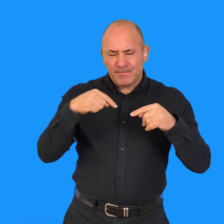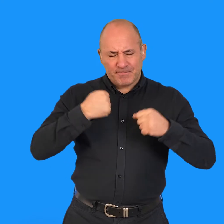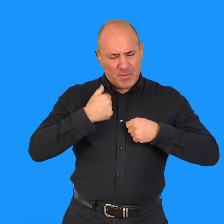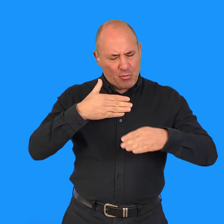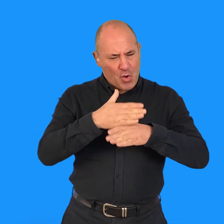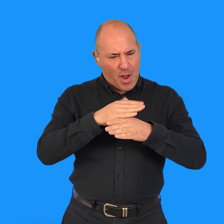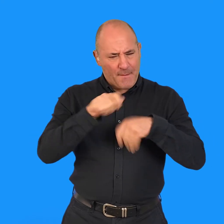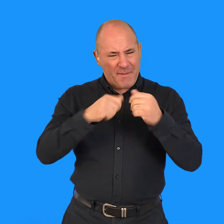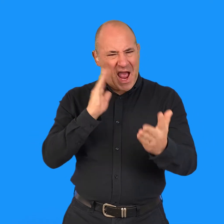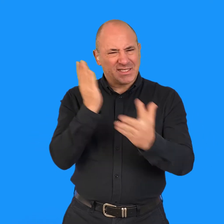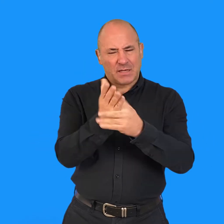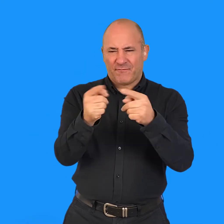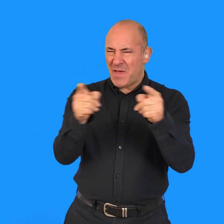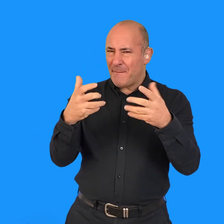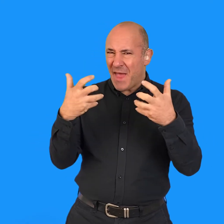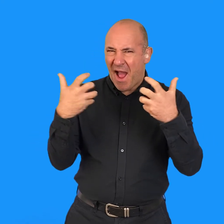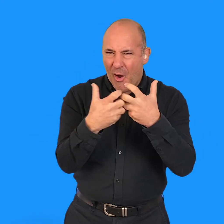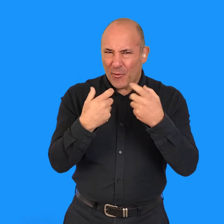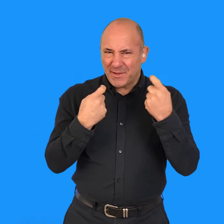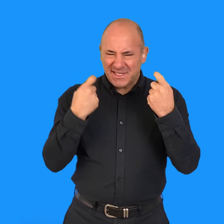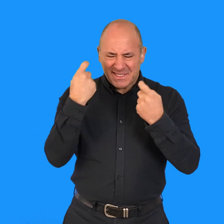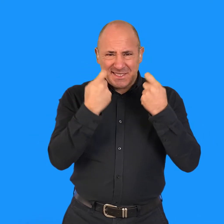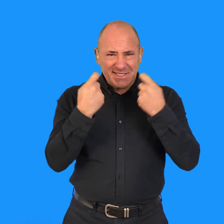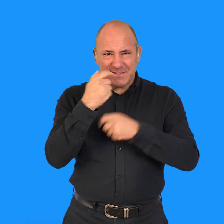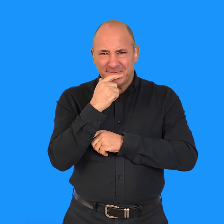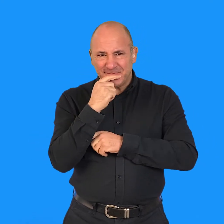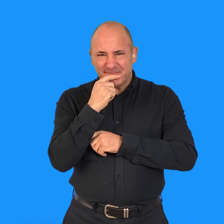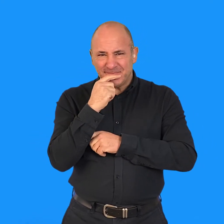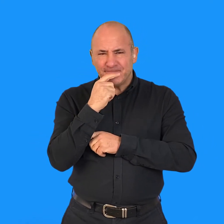and how could we make that work accessible?